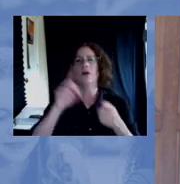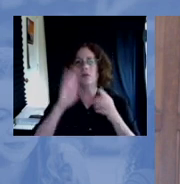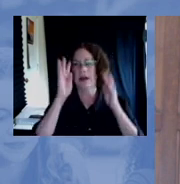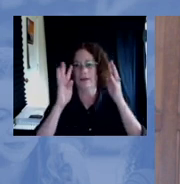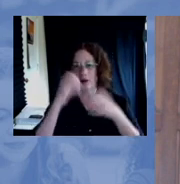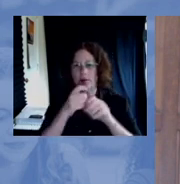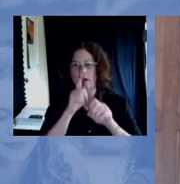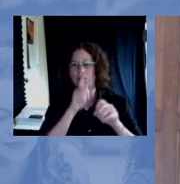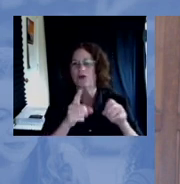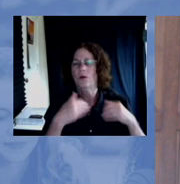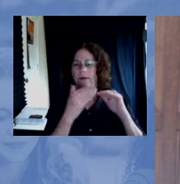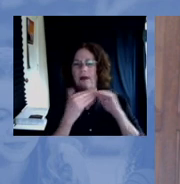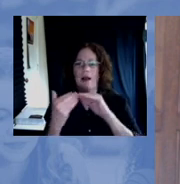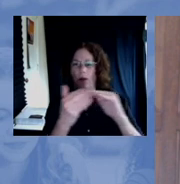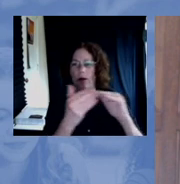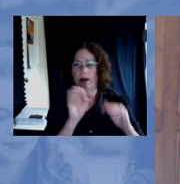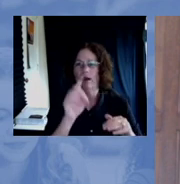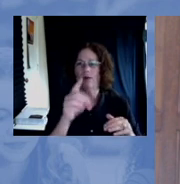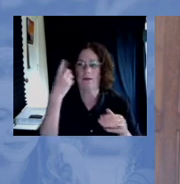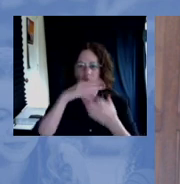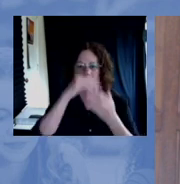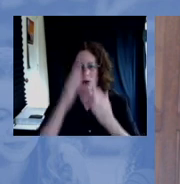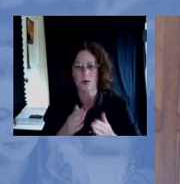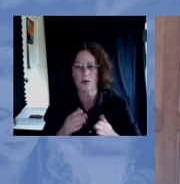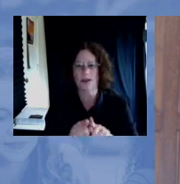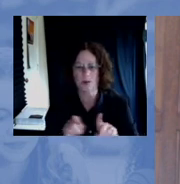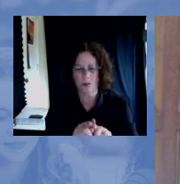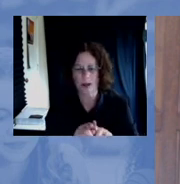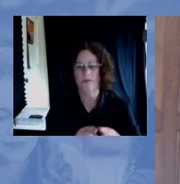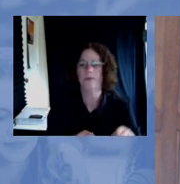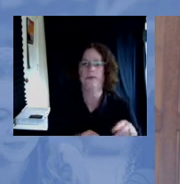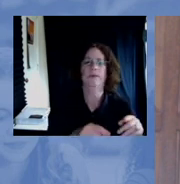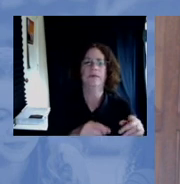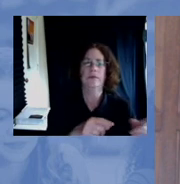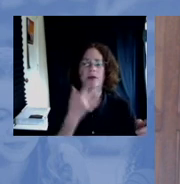EDUCATION FOR STUDENTS. I WAS FORTUNATE TO BRING A REGIONAL TRI STATE